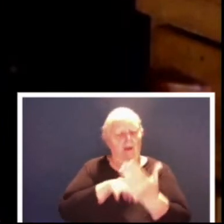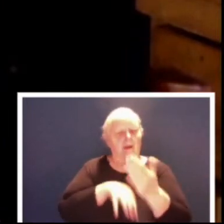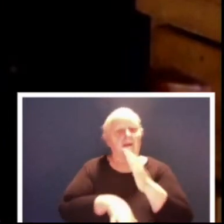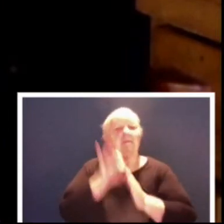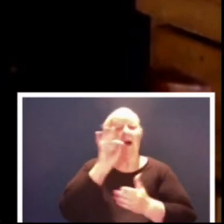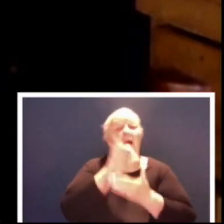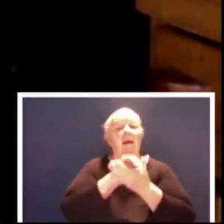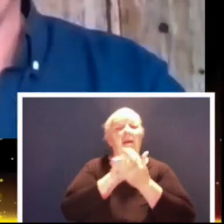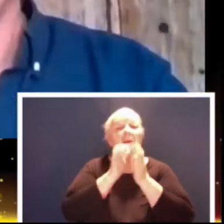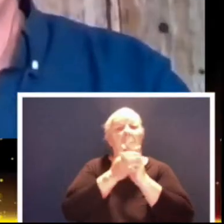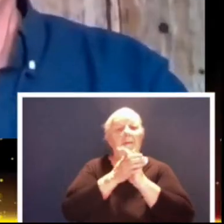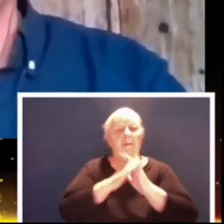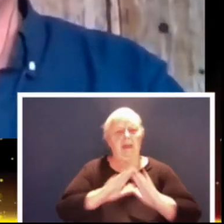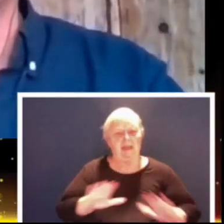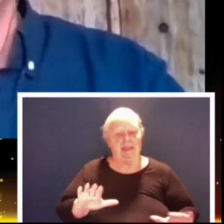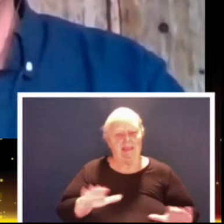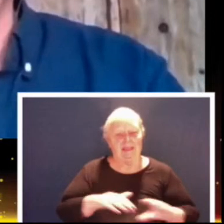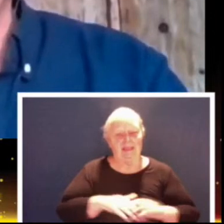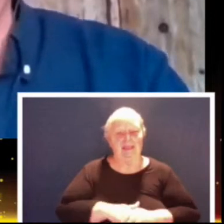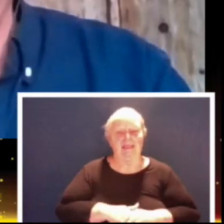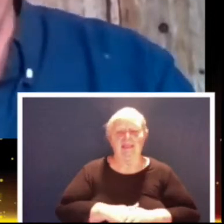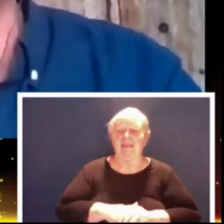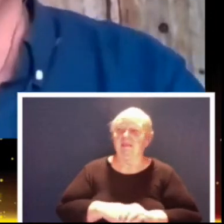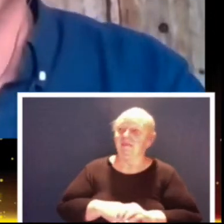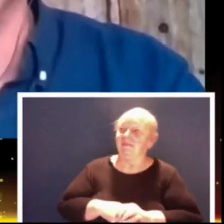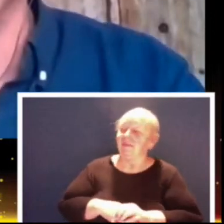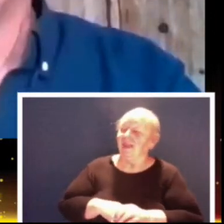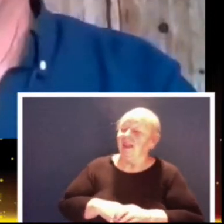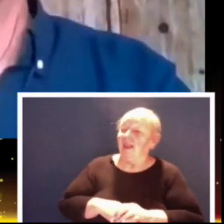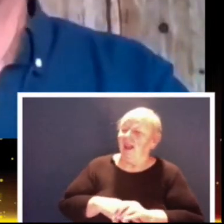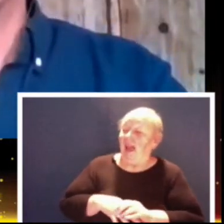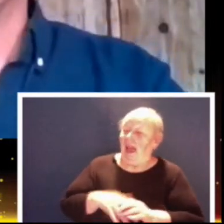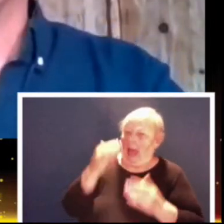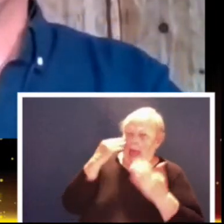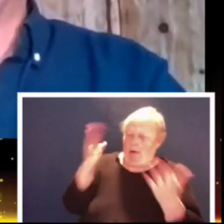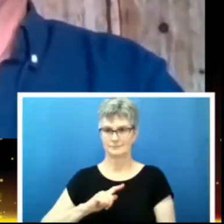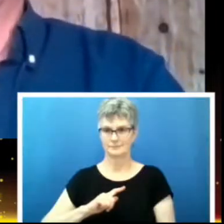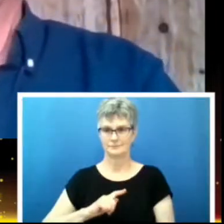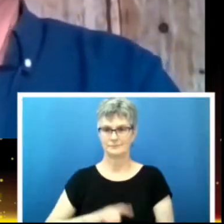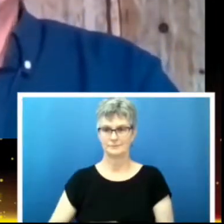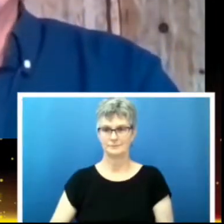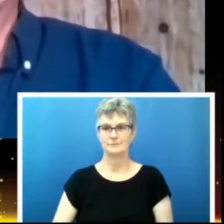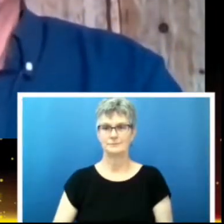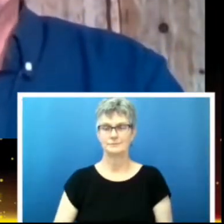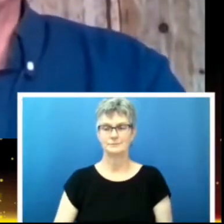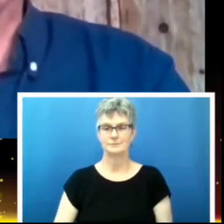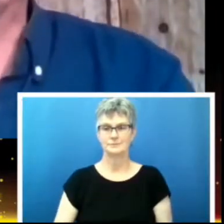I don't know if being psychic is a side effect of being peaceful